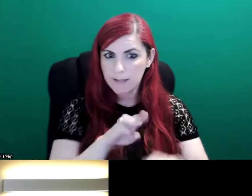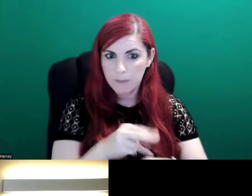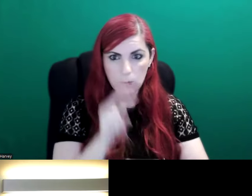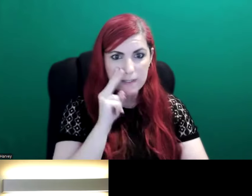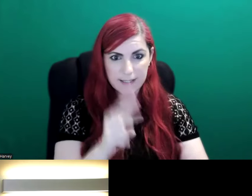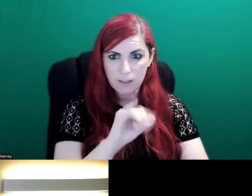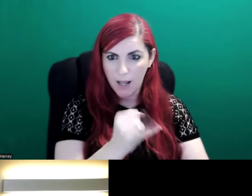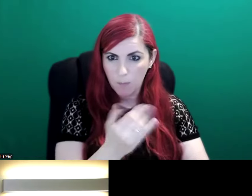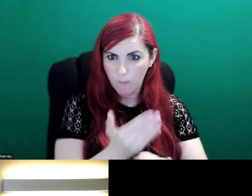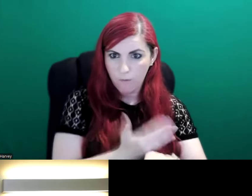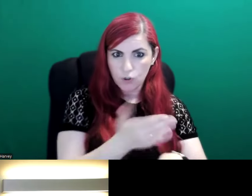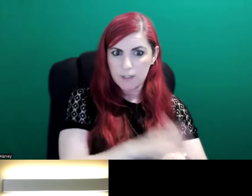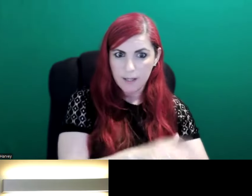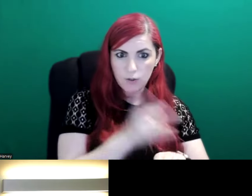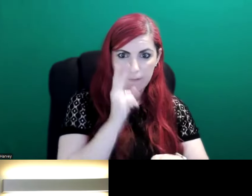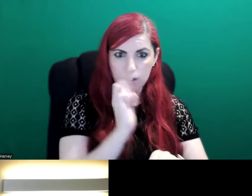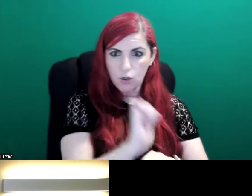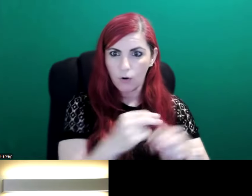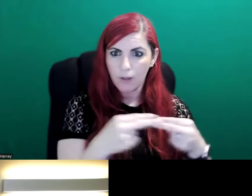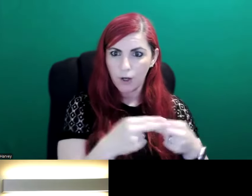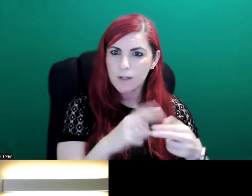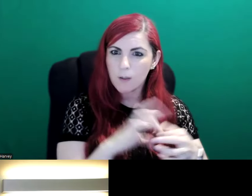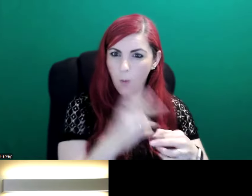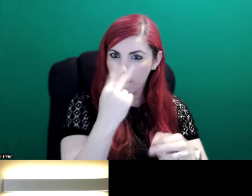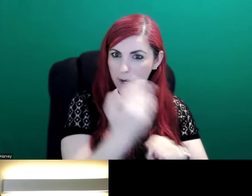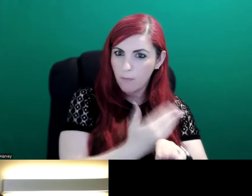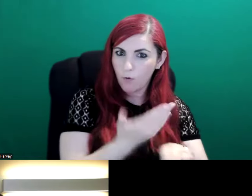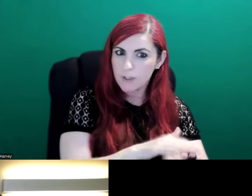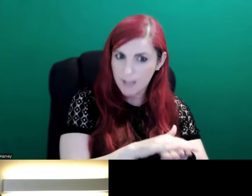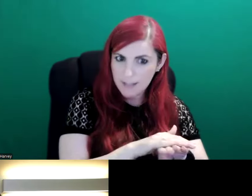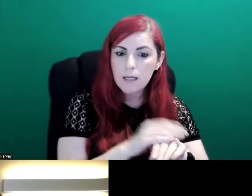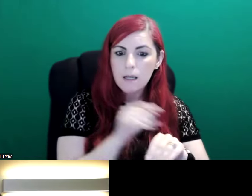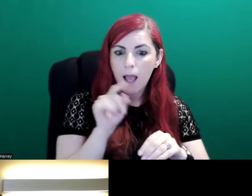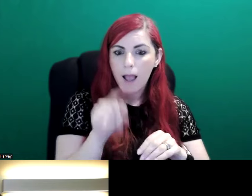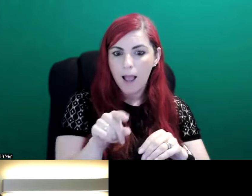visited her in her nursing home the night before she died. Obviously felt her loss